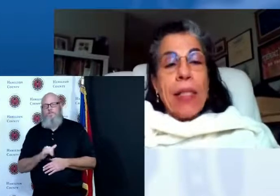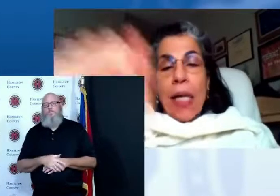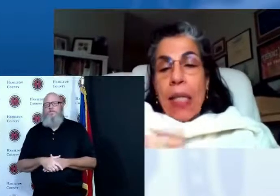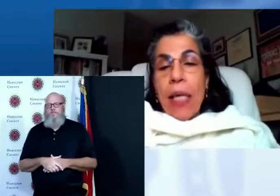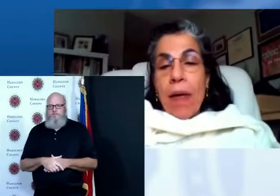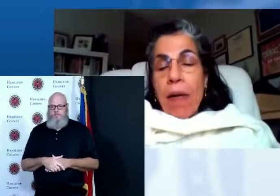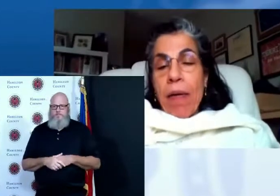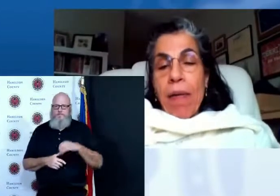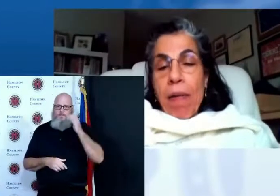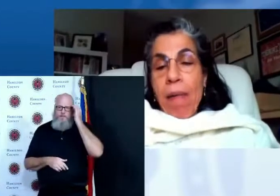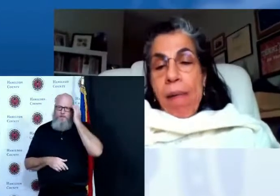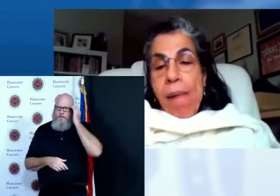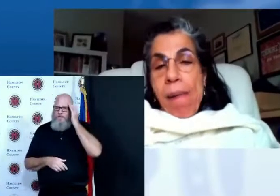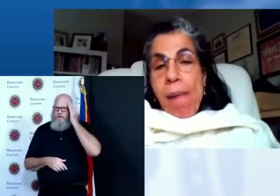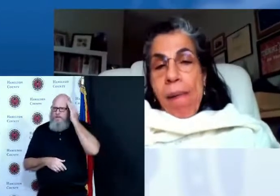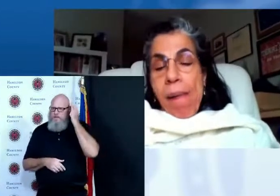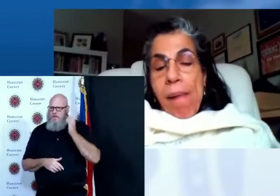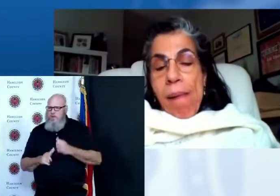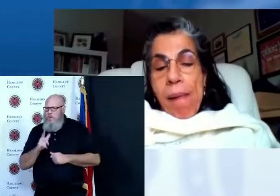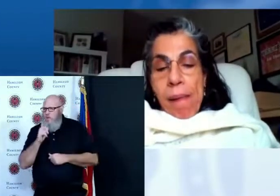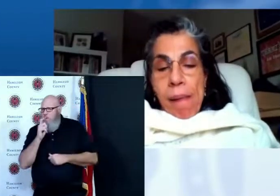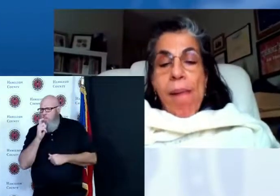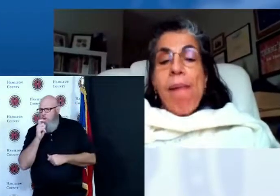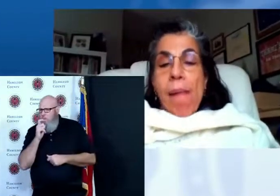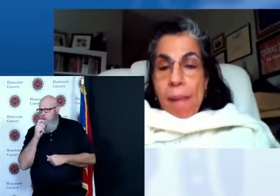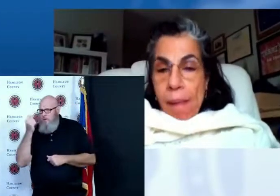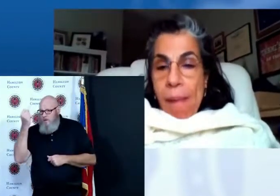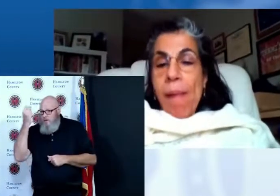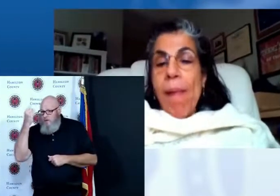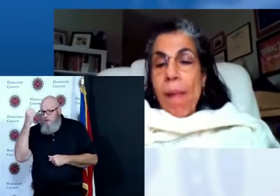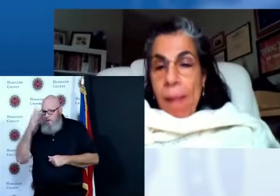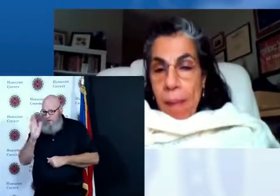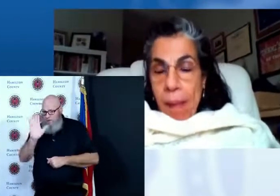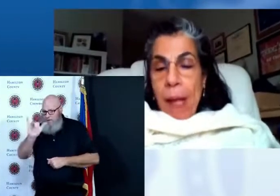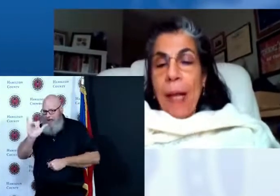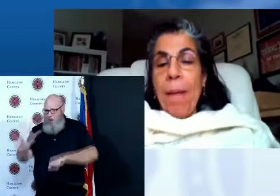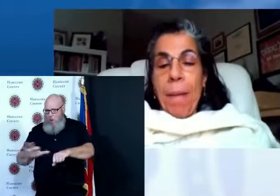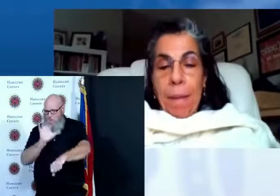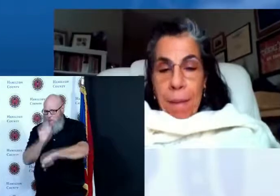vaccinated there so it's by appointments so remember folks are getting signed up